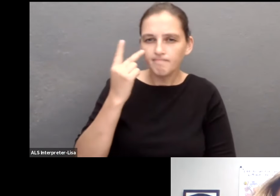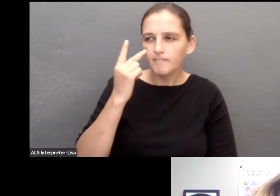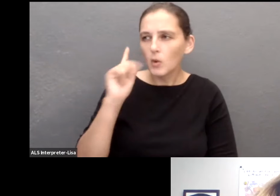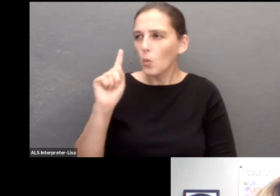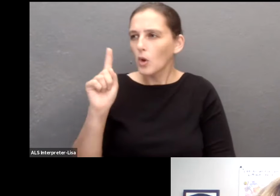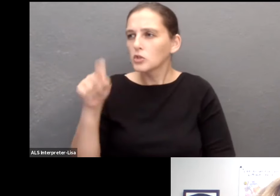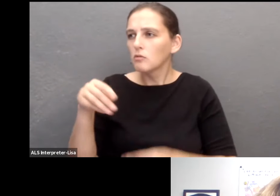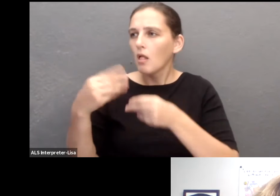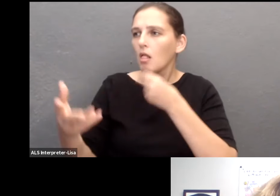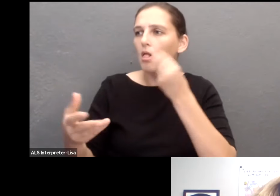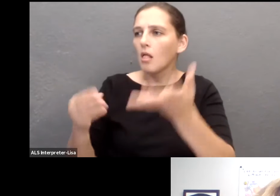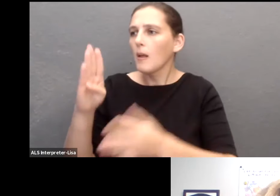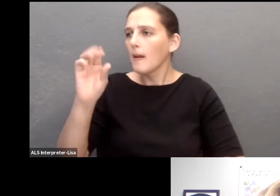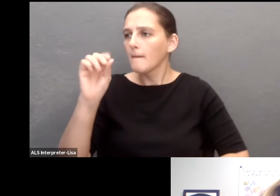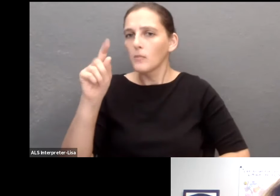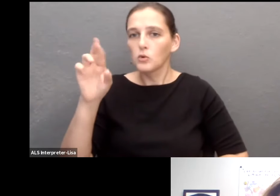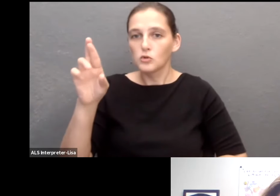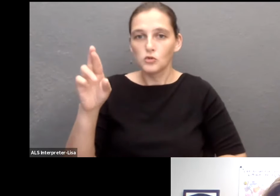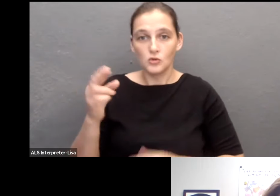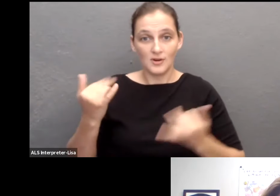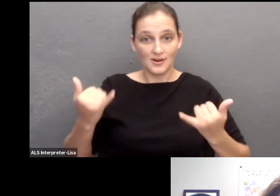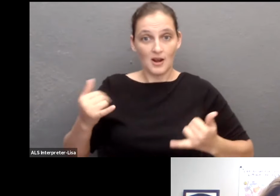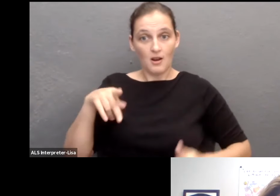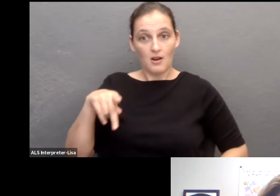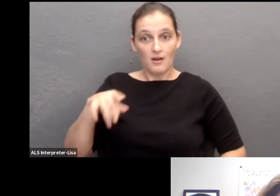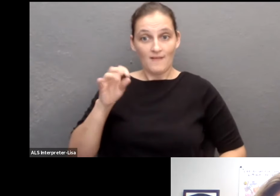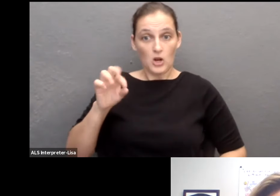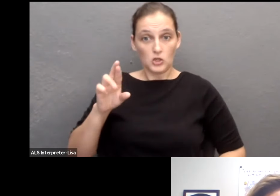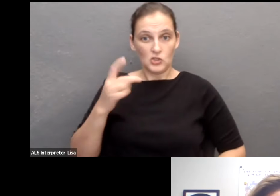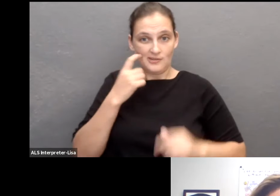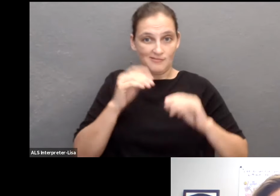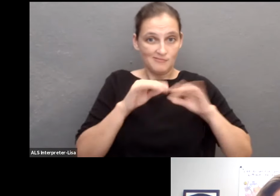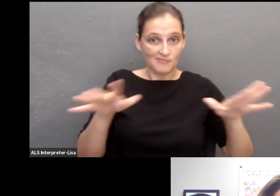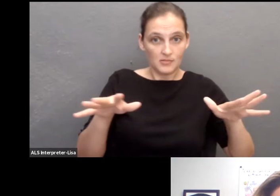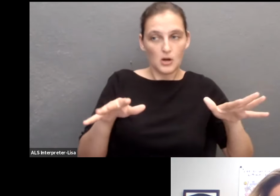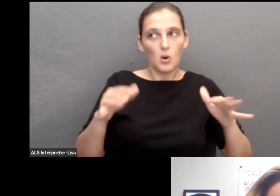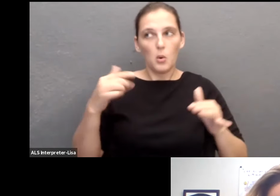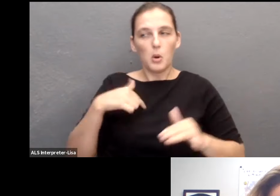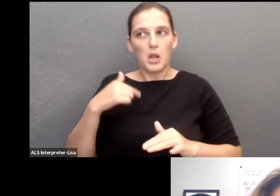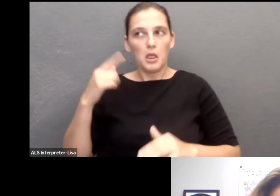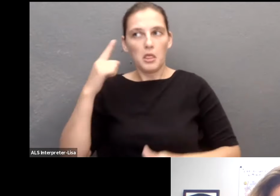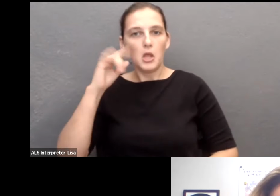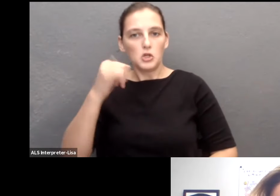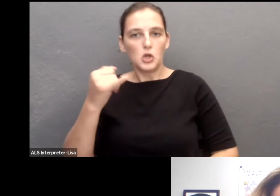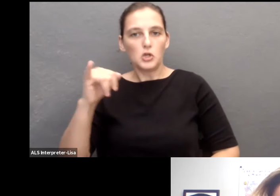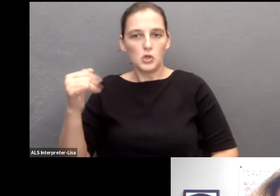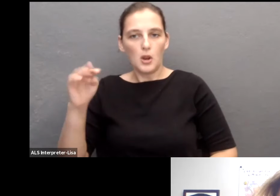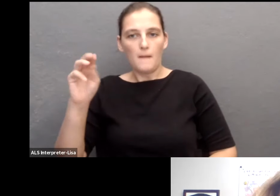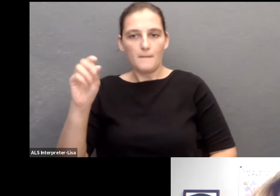Especially since you know Pfizer's come out, but we do expect Moderna and Johnson and Johnson to come out here the next couple of weeks. So that'll that'll help our effort and